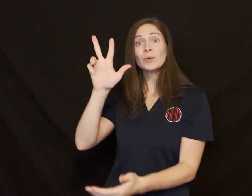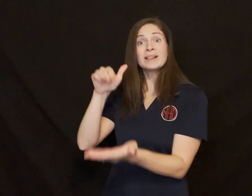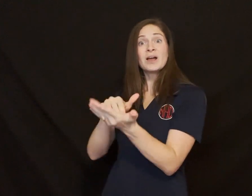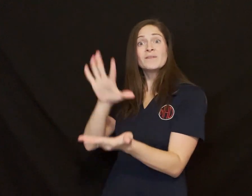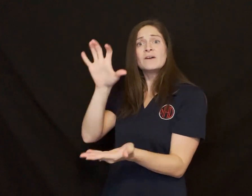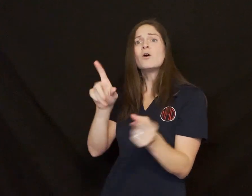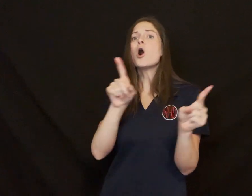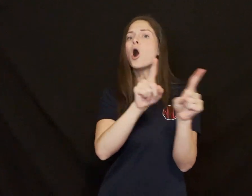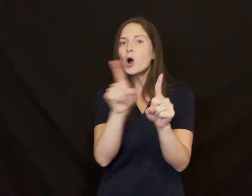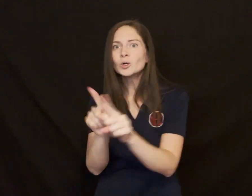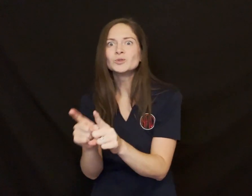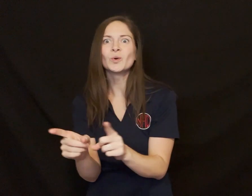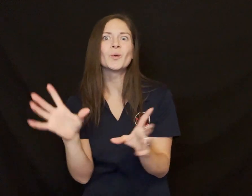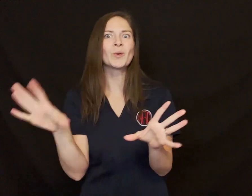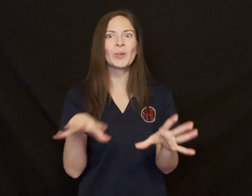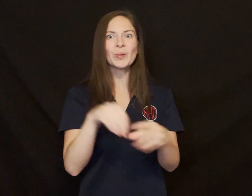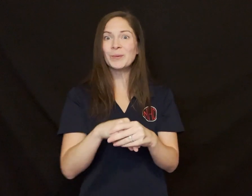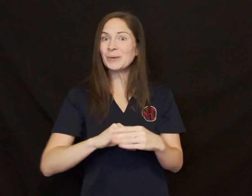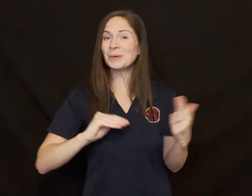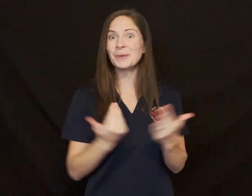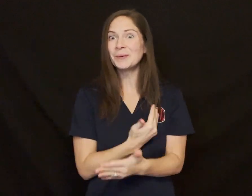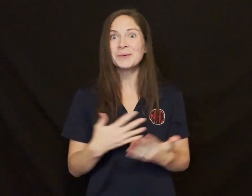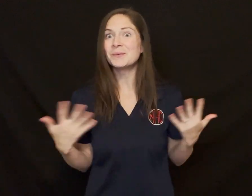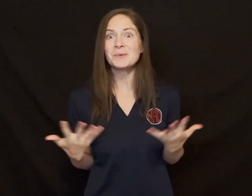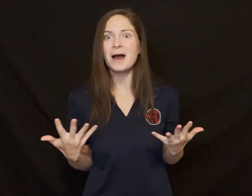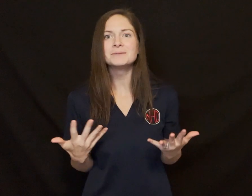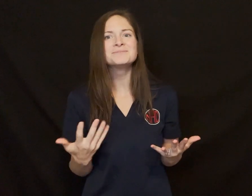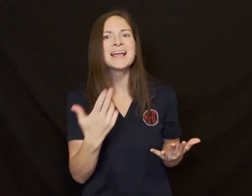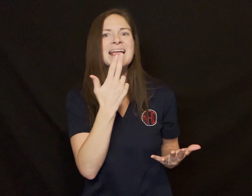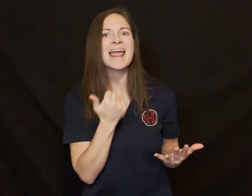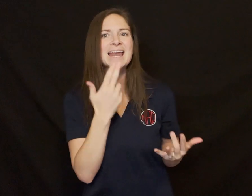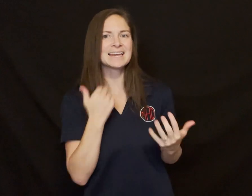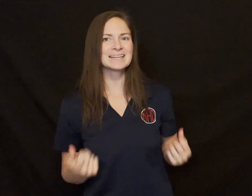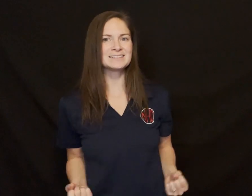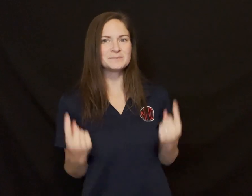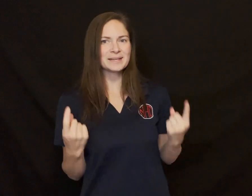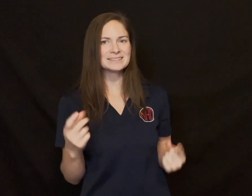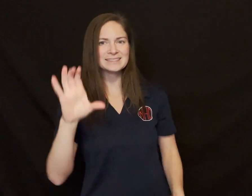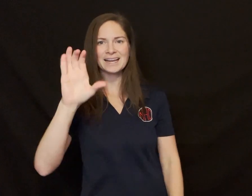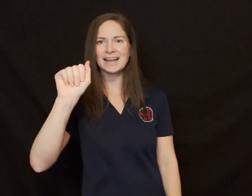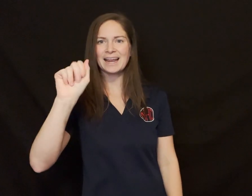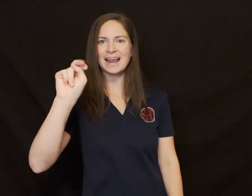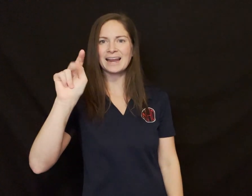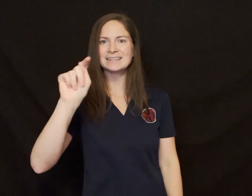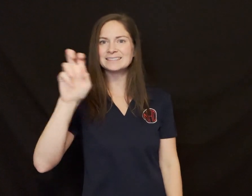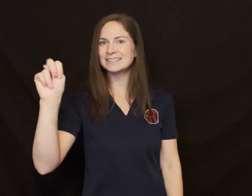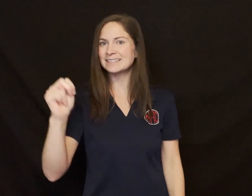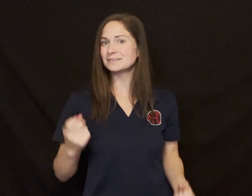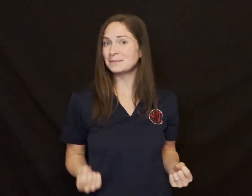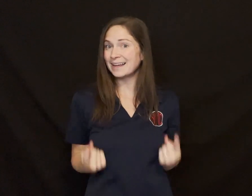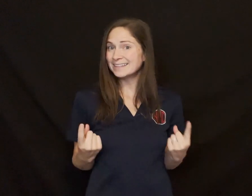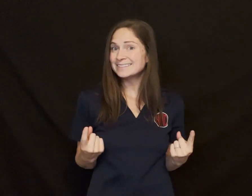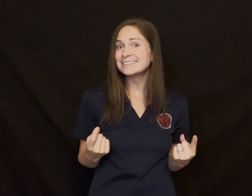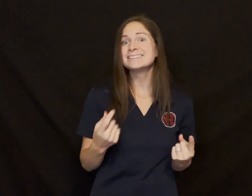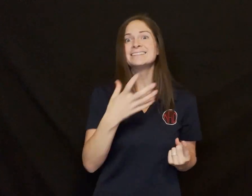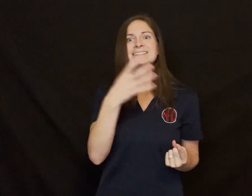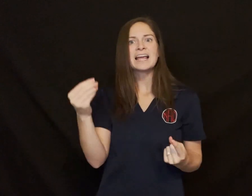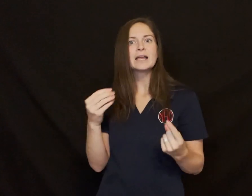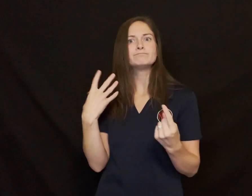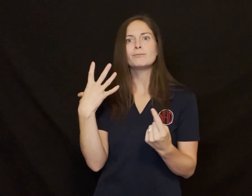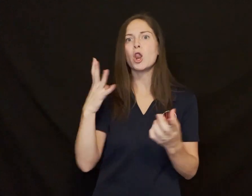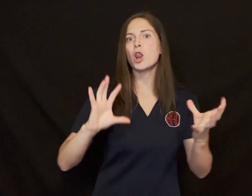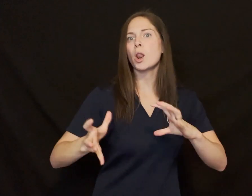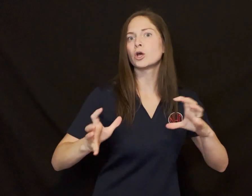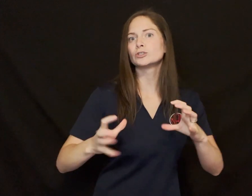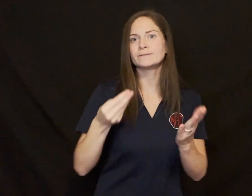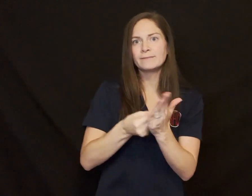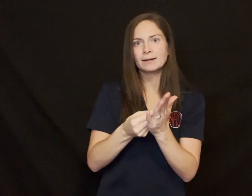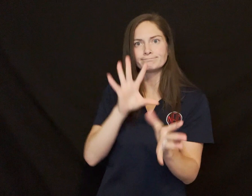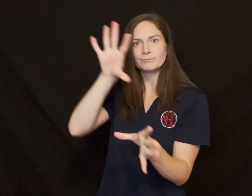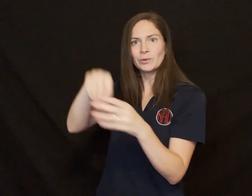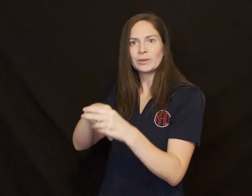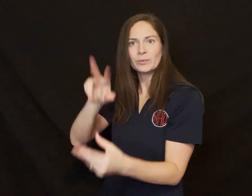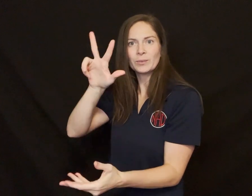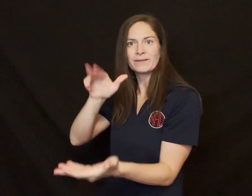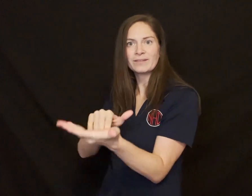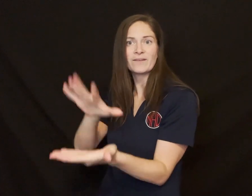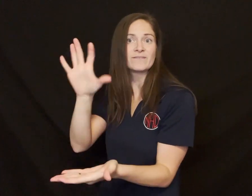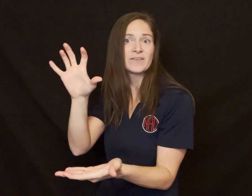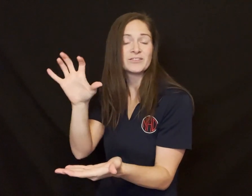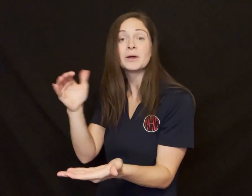However, we are including spending money for the canteen (snack break) and laundry costs into the tuition fee.